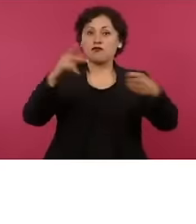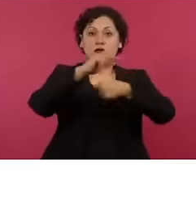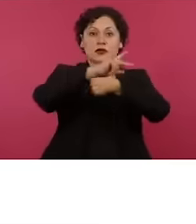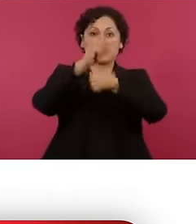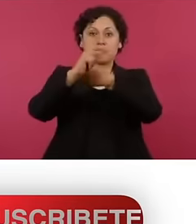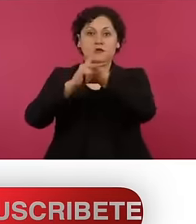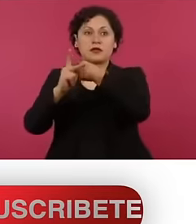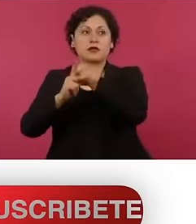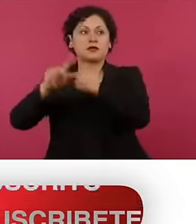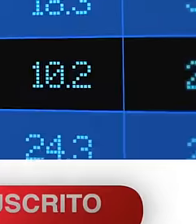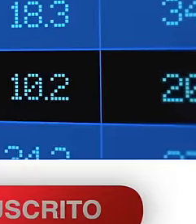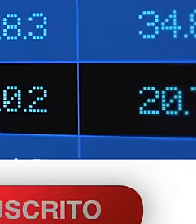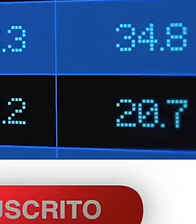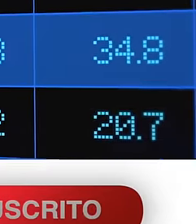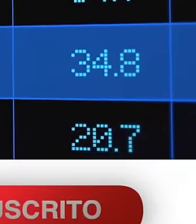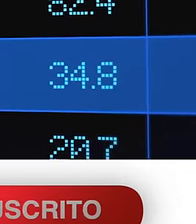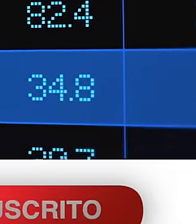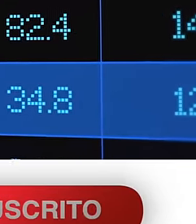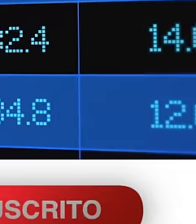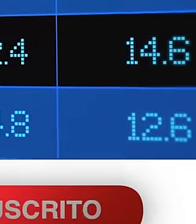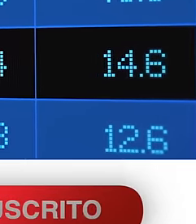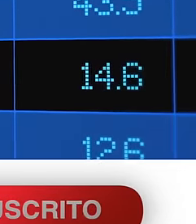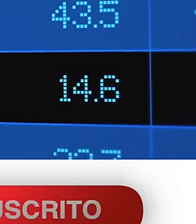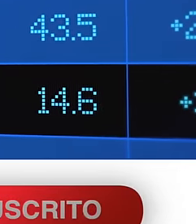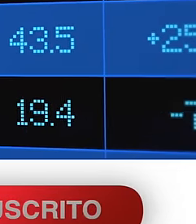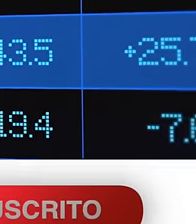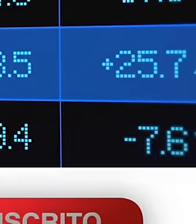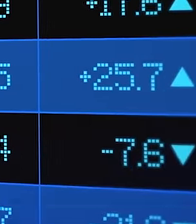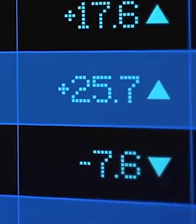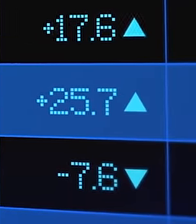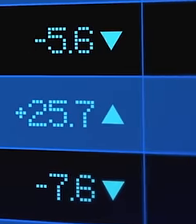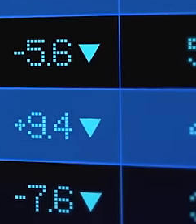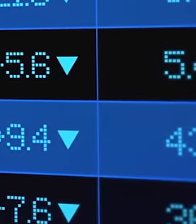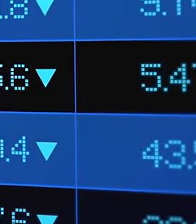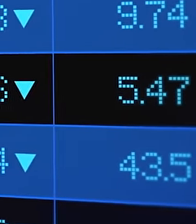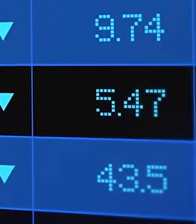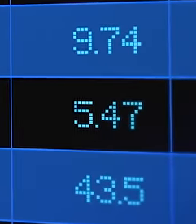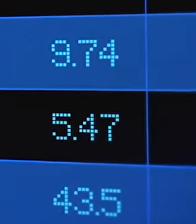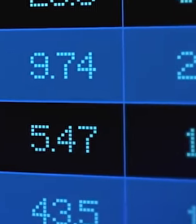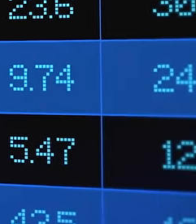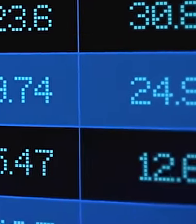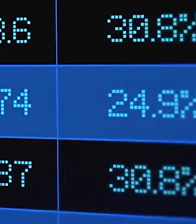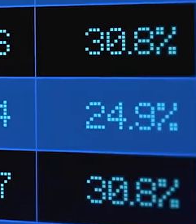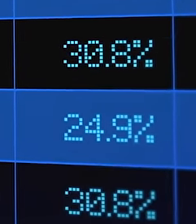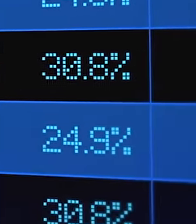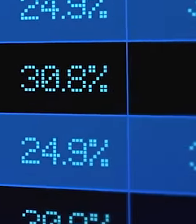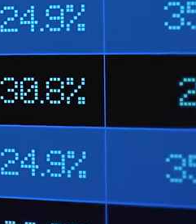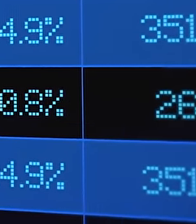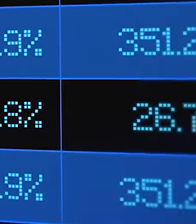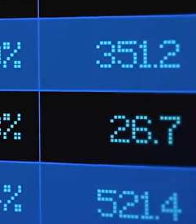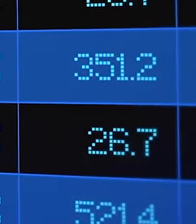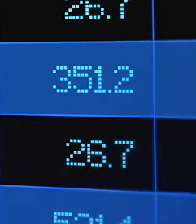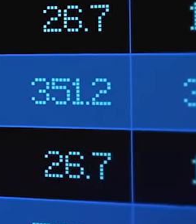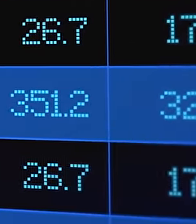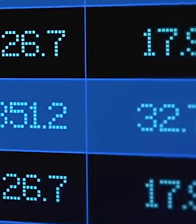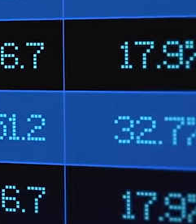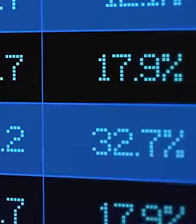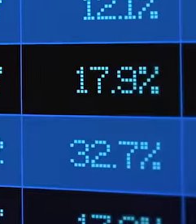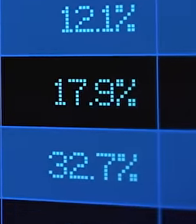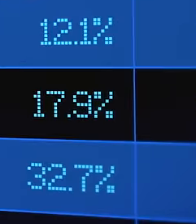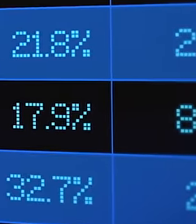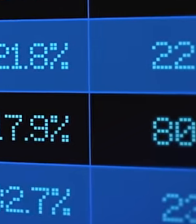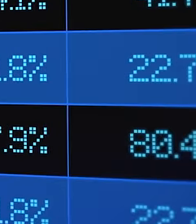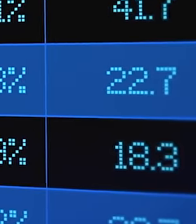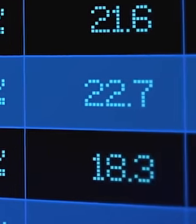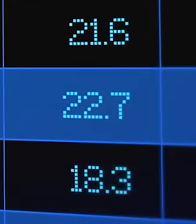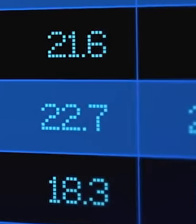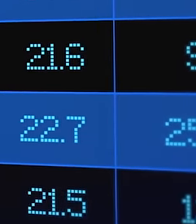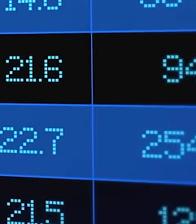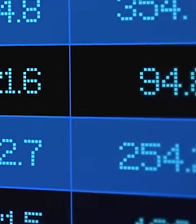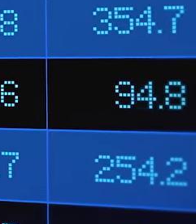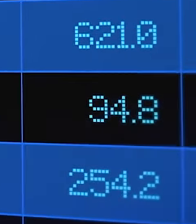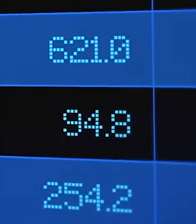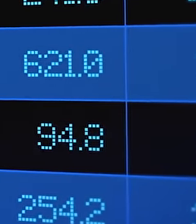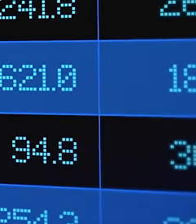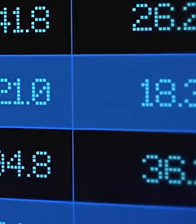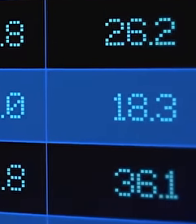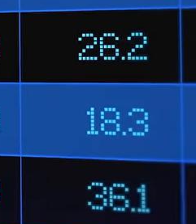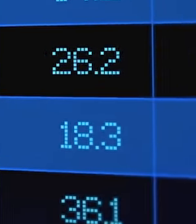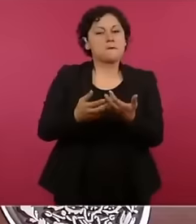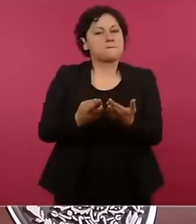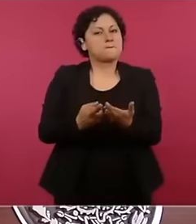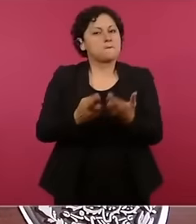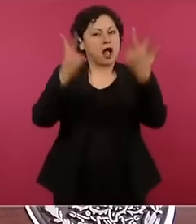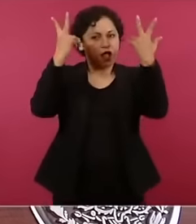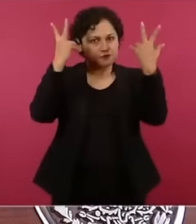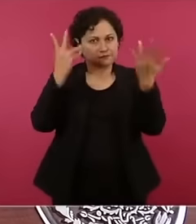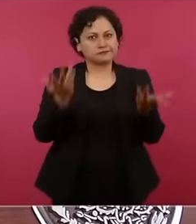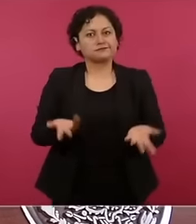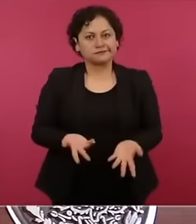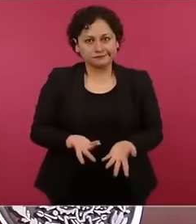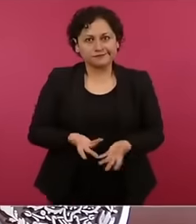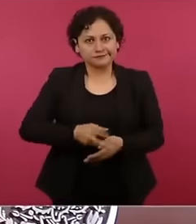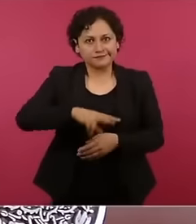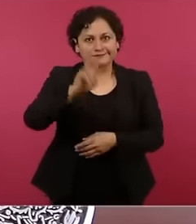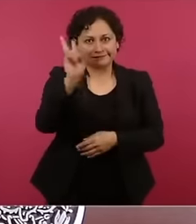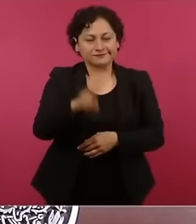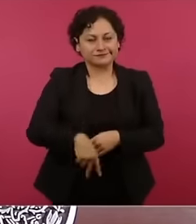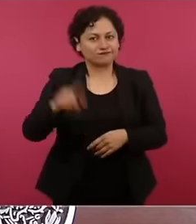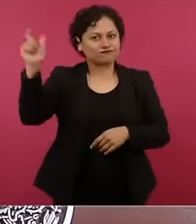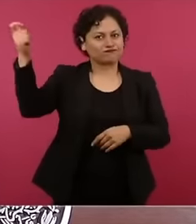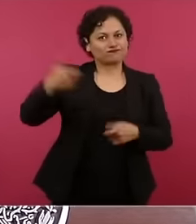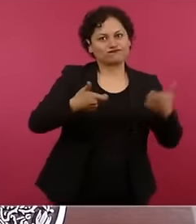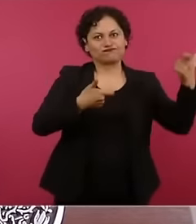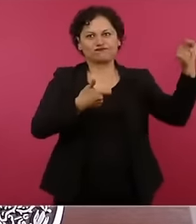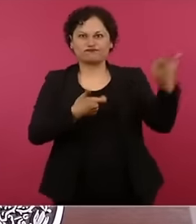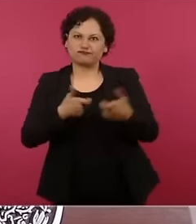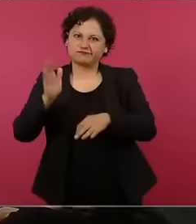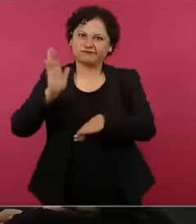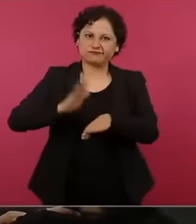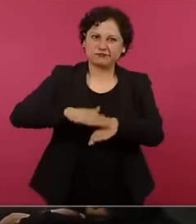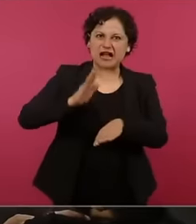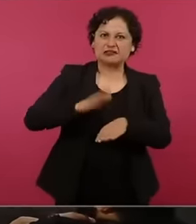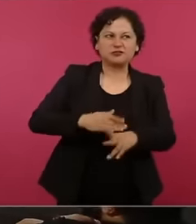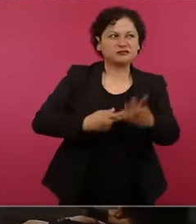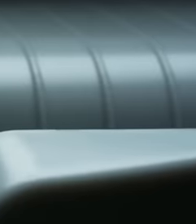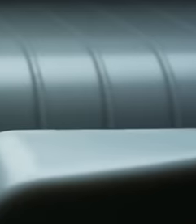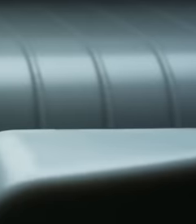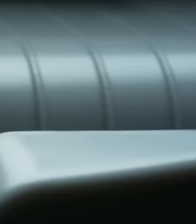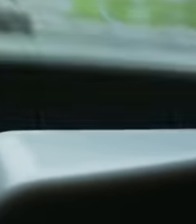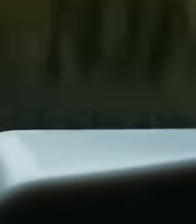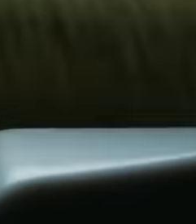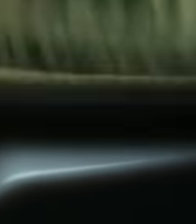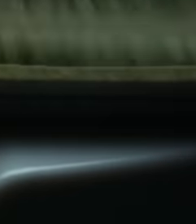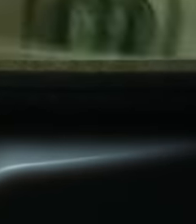quarter as never before is a historical record, the arrival of investment per year continues to grow